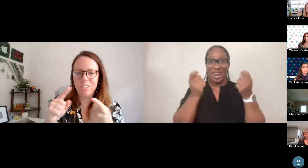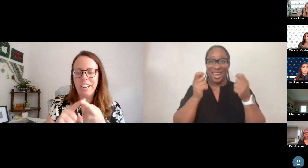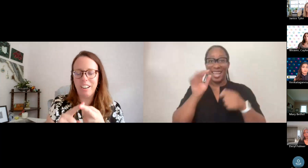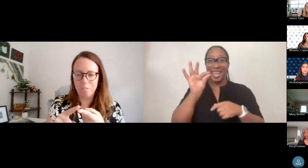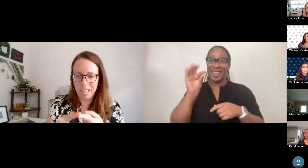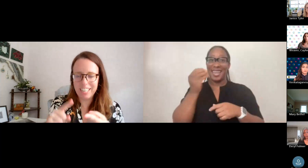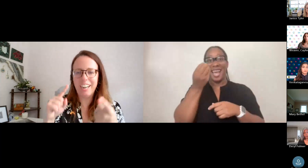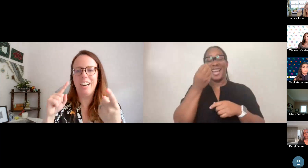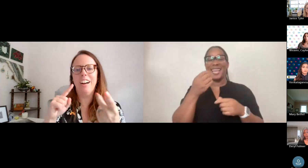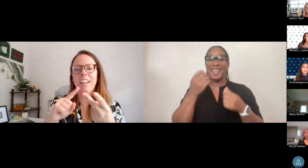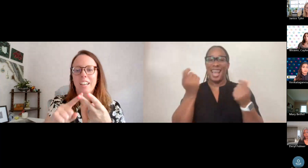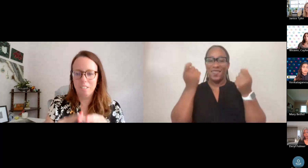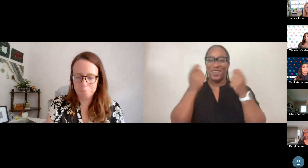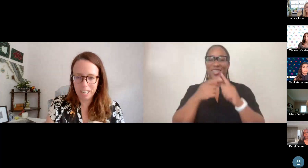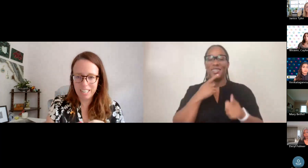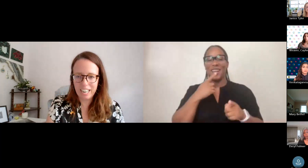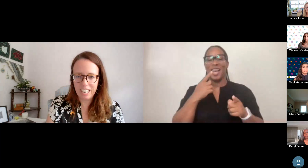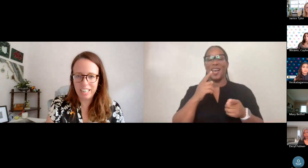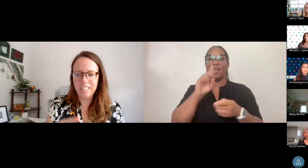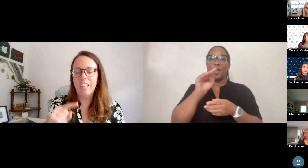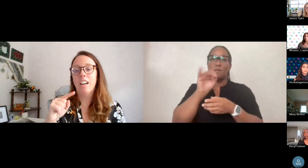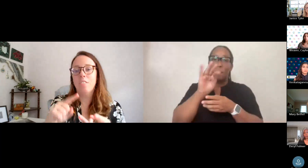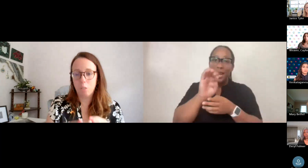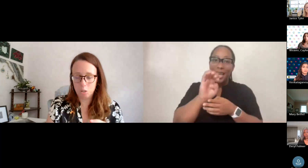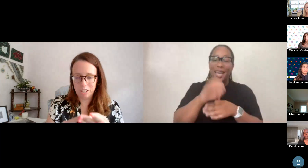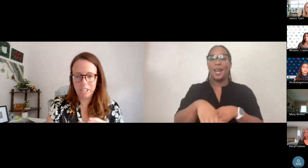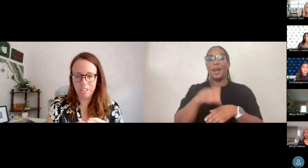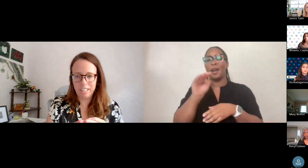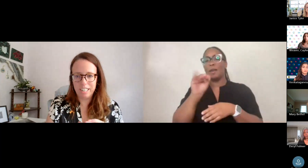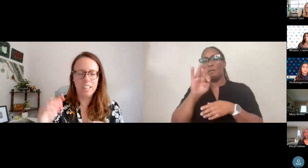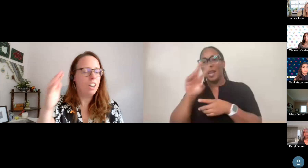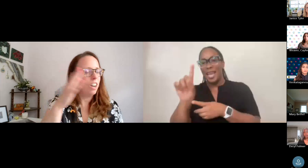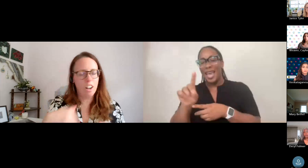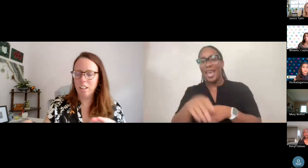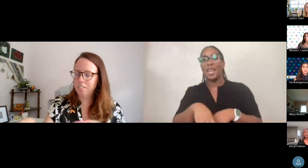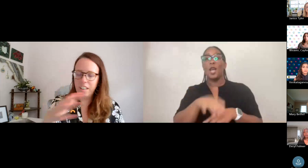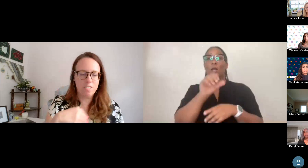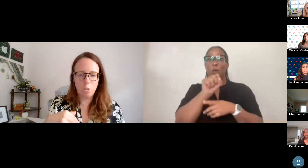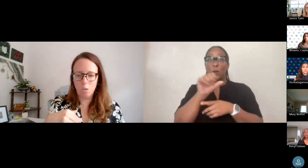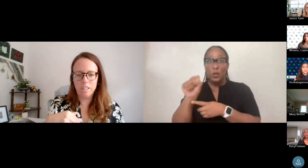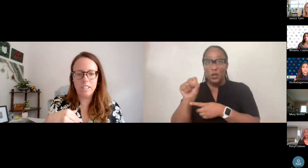it's the 90th anniversary of Medicare of Medicaid, of Social Security.